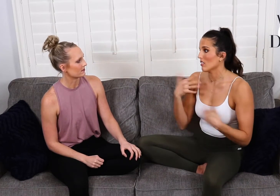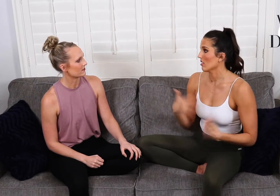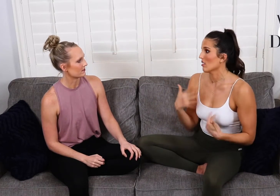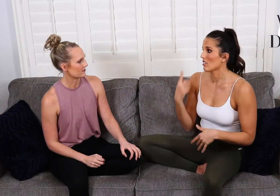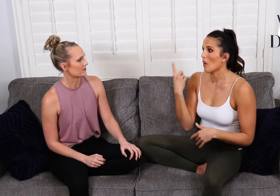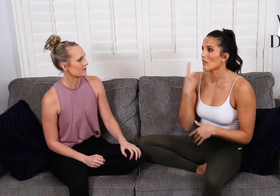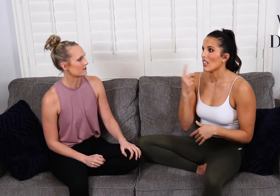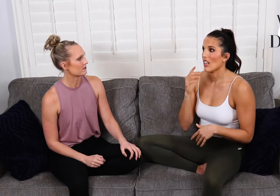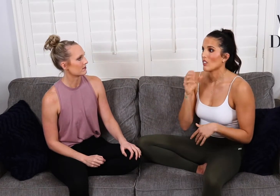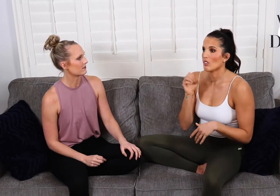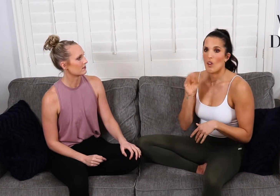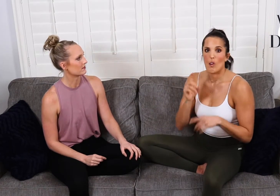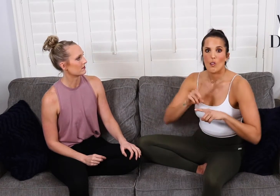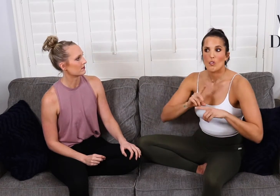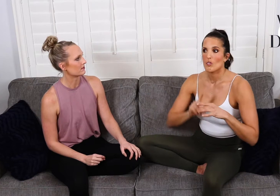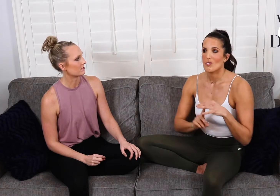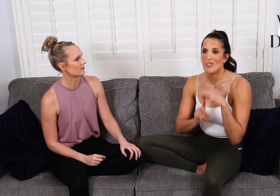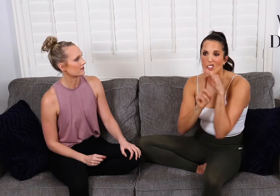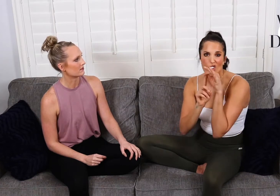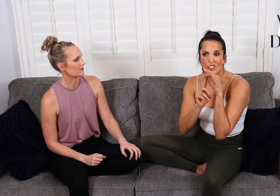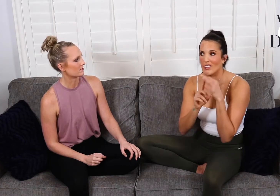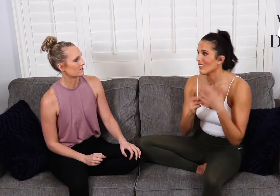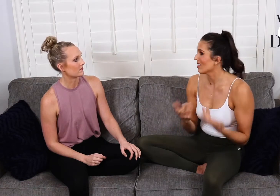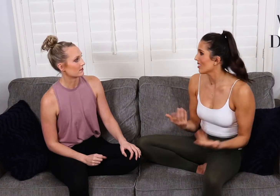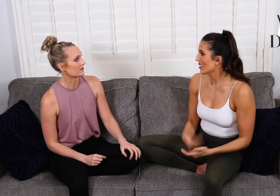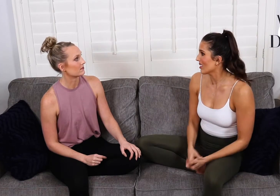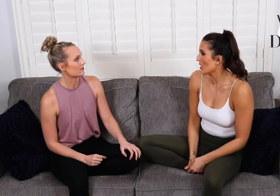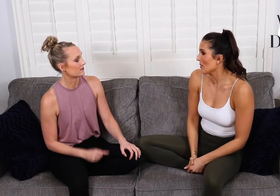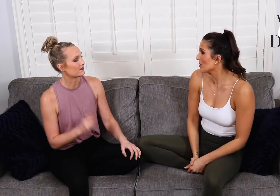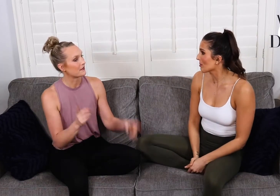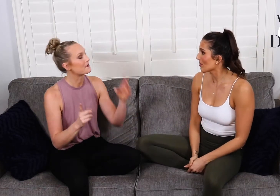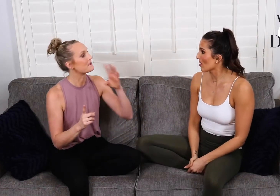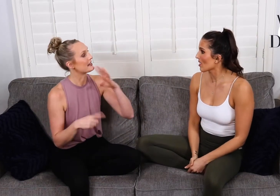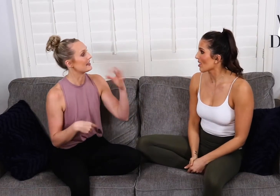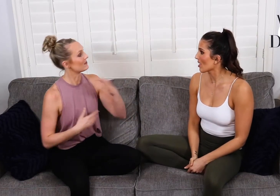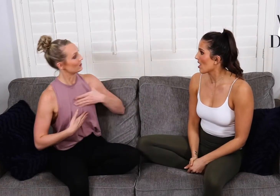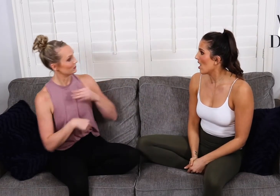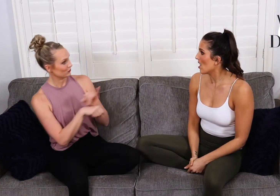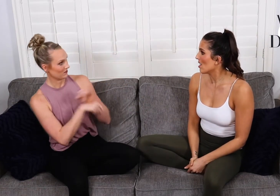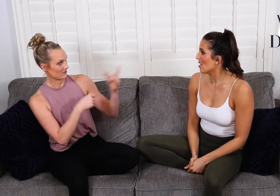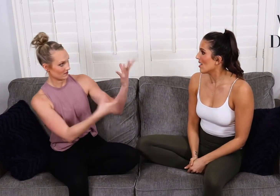It's really something that's so special. And speaking of you being a part of the entertainment